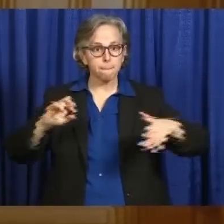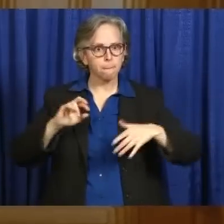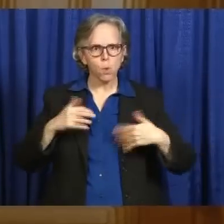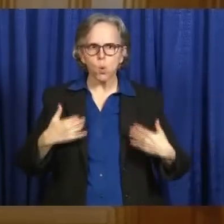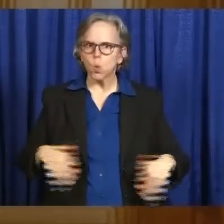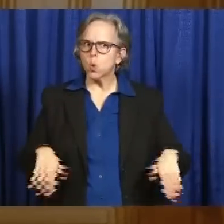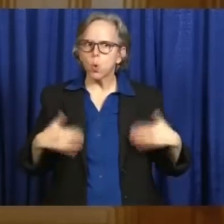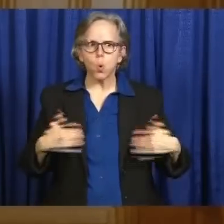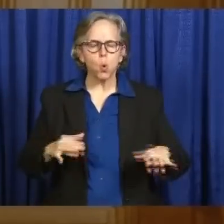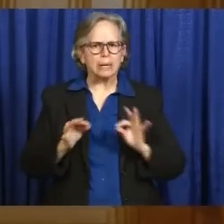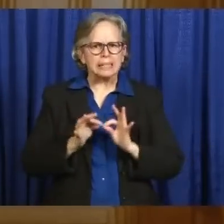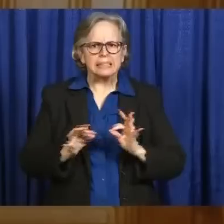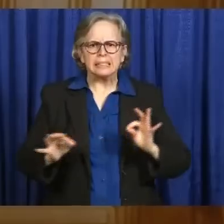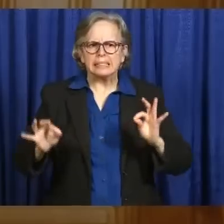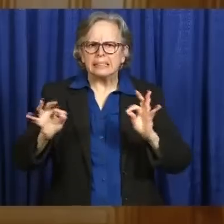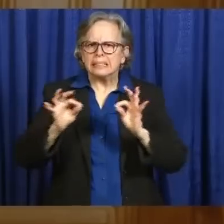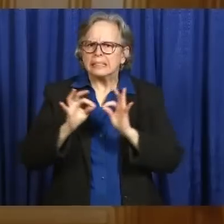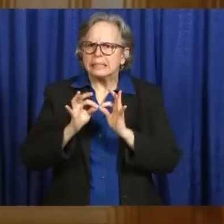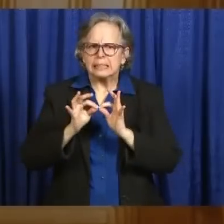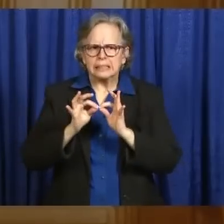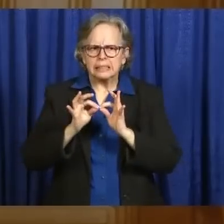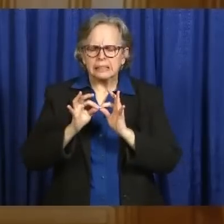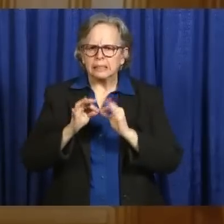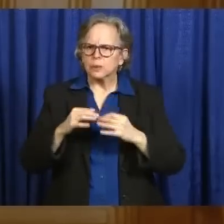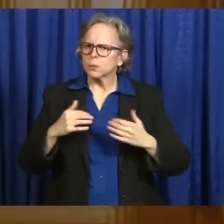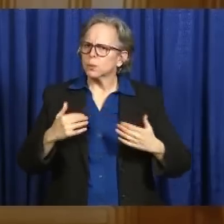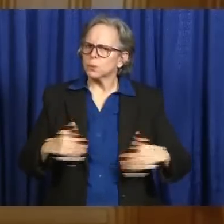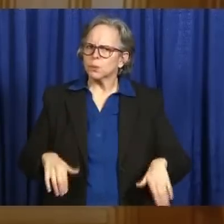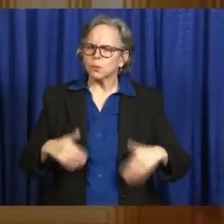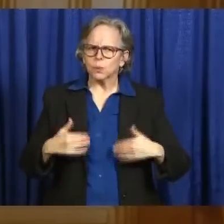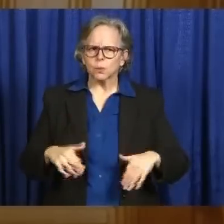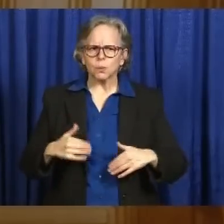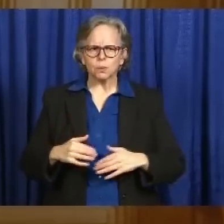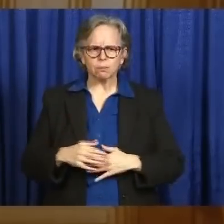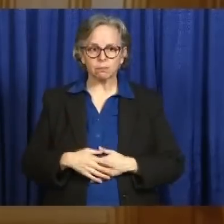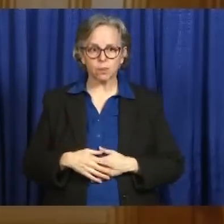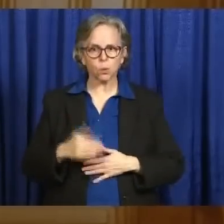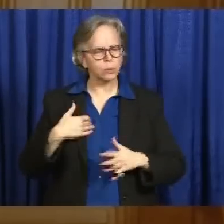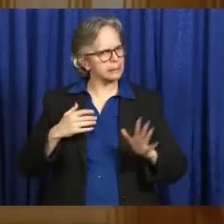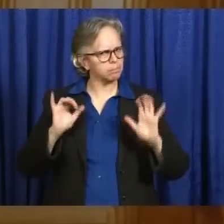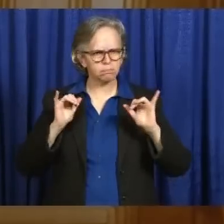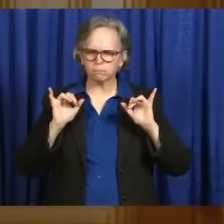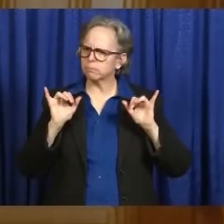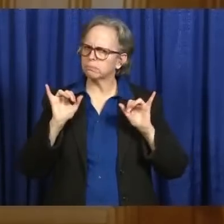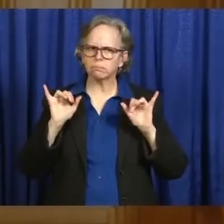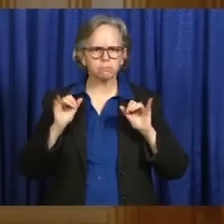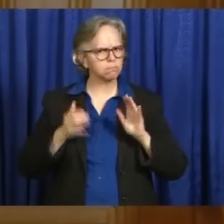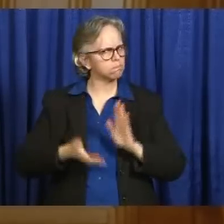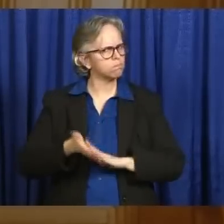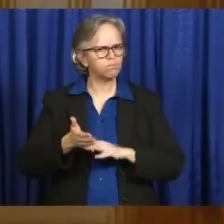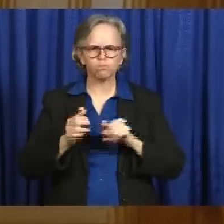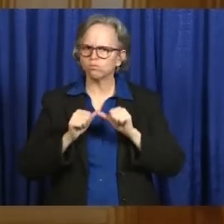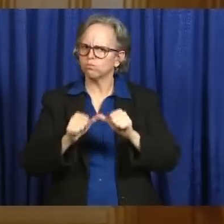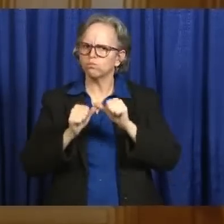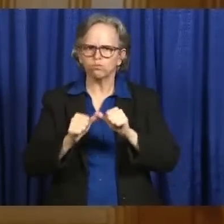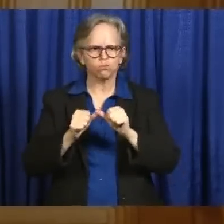ALMOST 18,000 TO DO THEIR WORK REMOTELY.